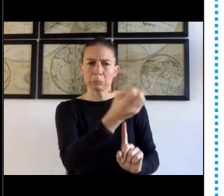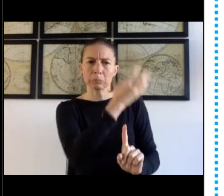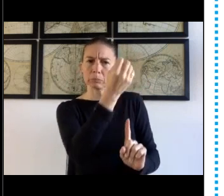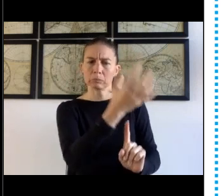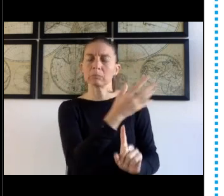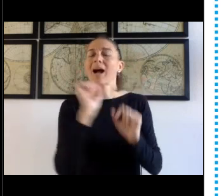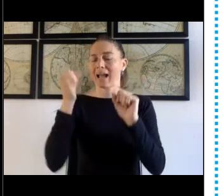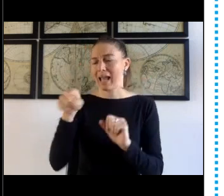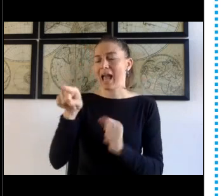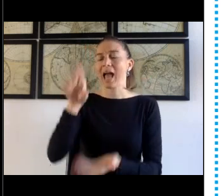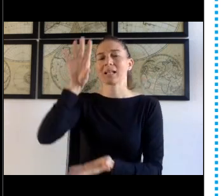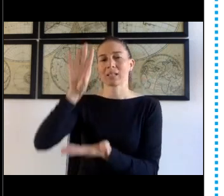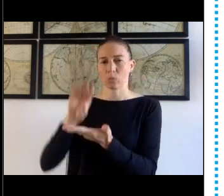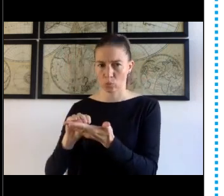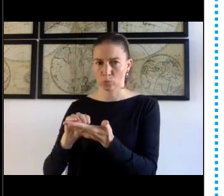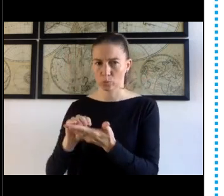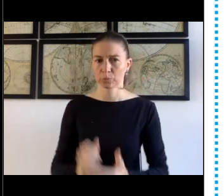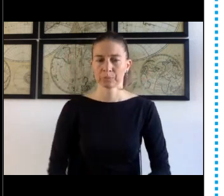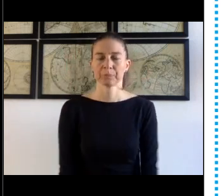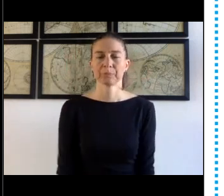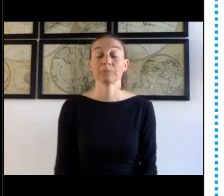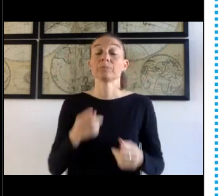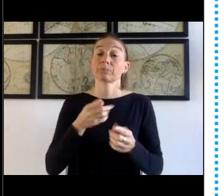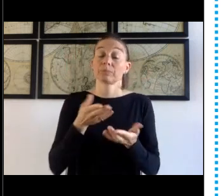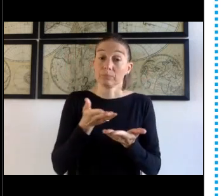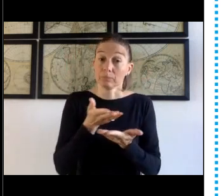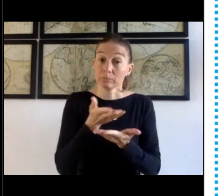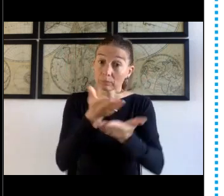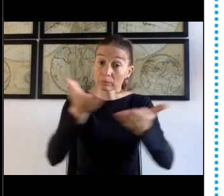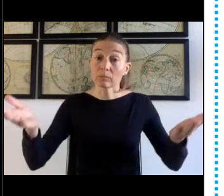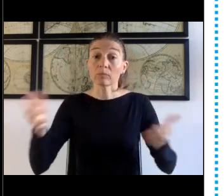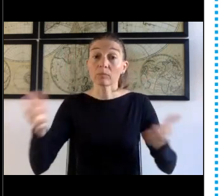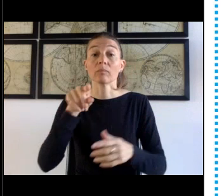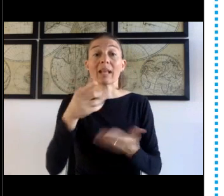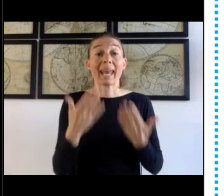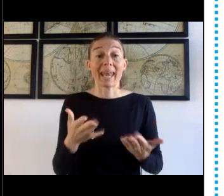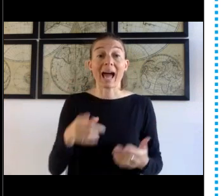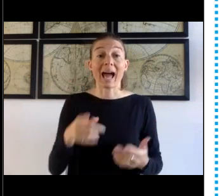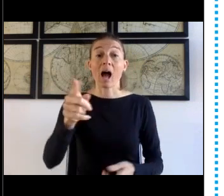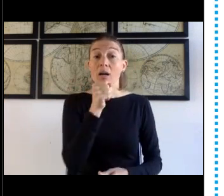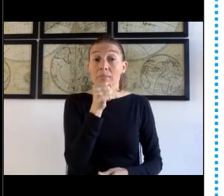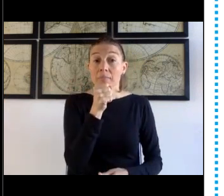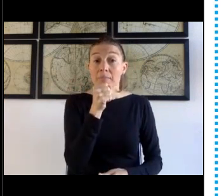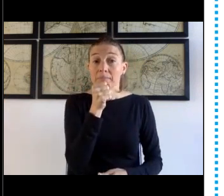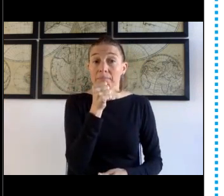to avoid sound problems, but at the end of the webinar we'll have 15 minutes to answer some questions.